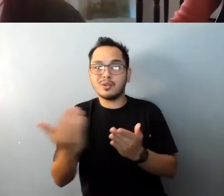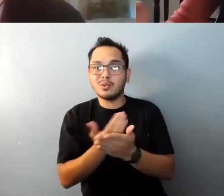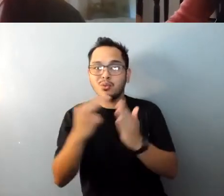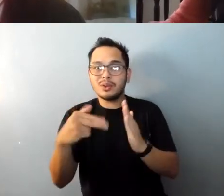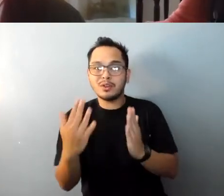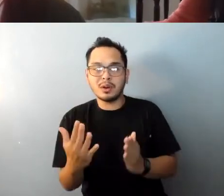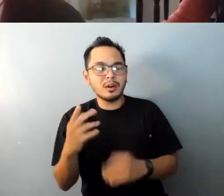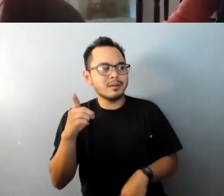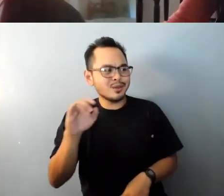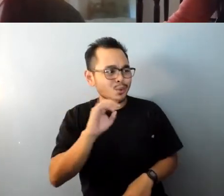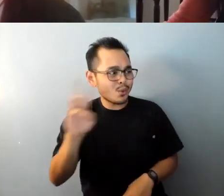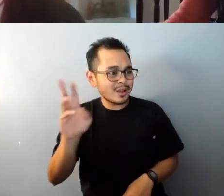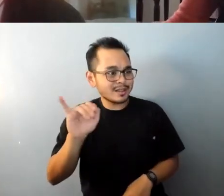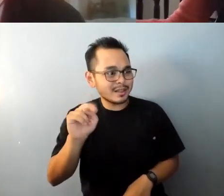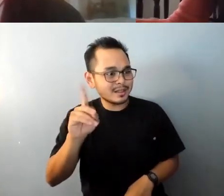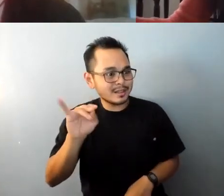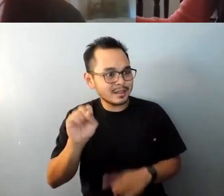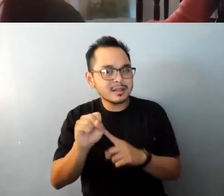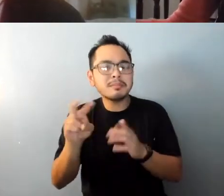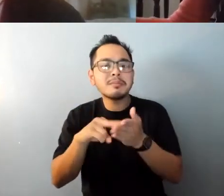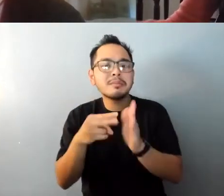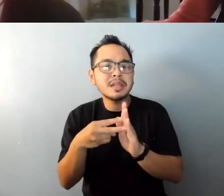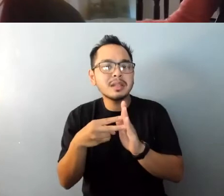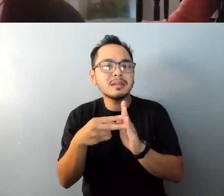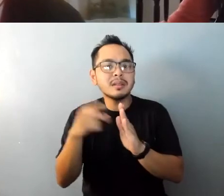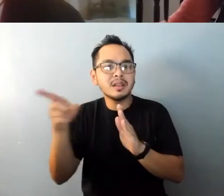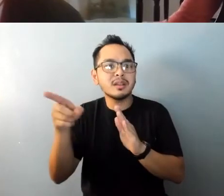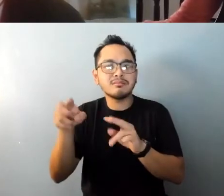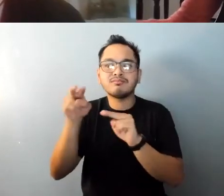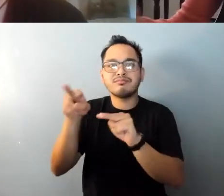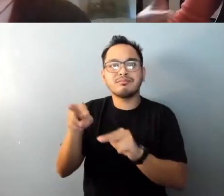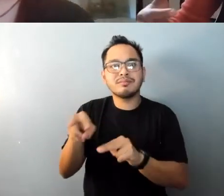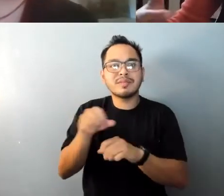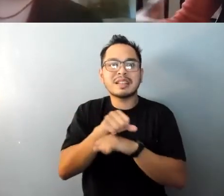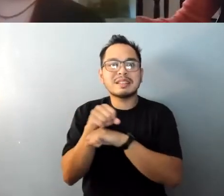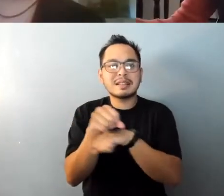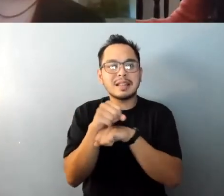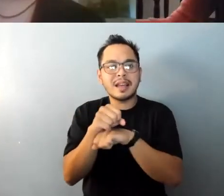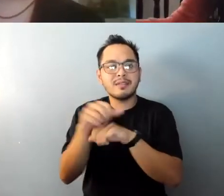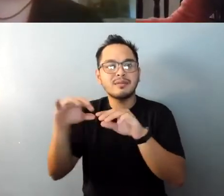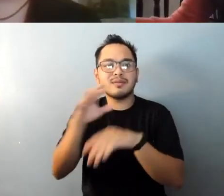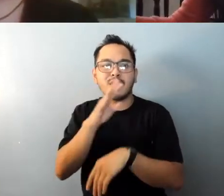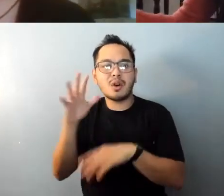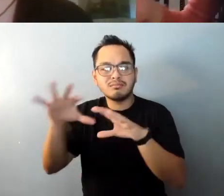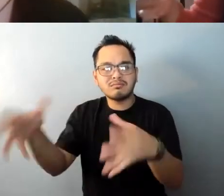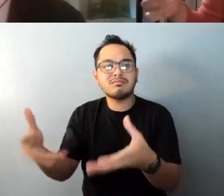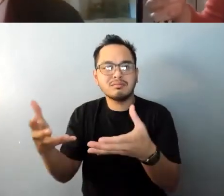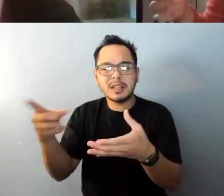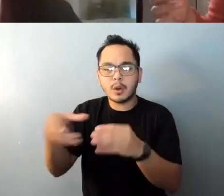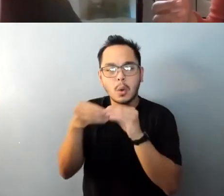the West Indies to oversee his slave plantation because this man owned slaves. And you know,